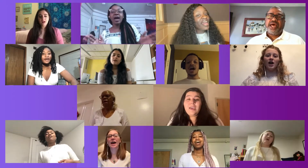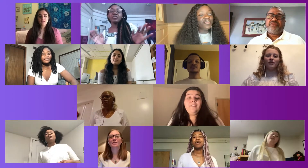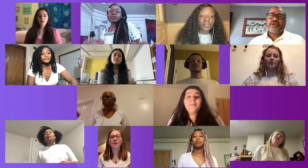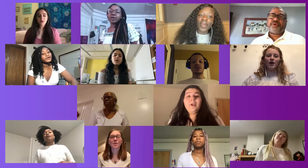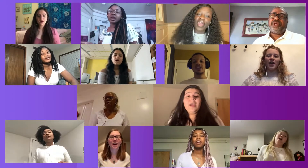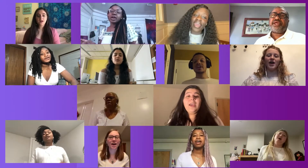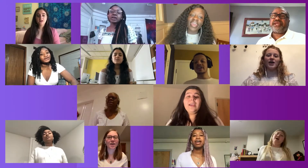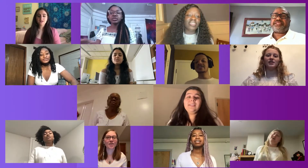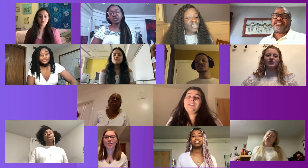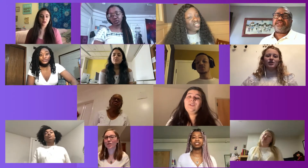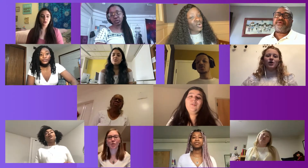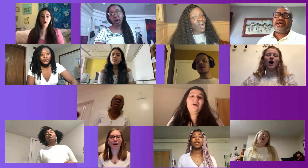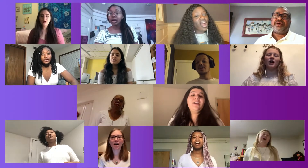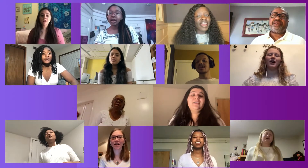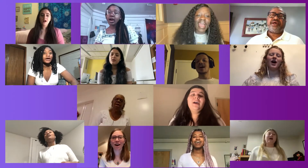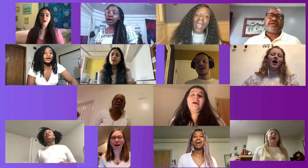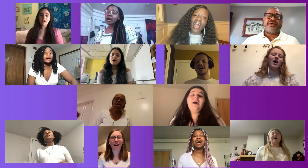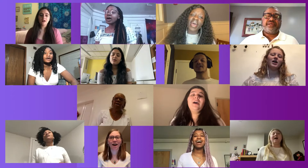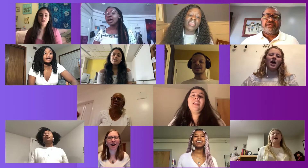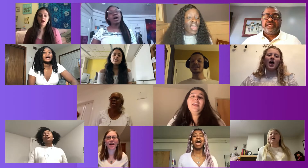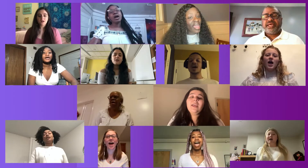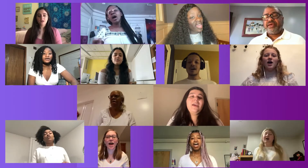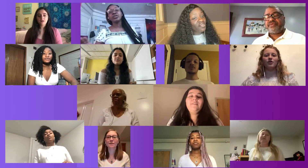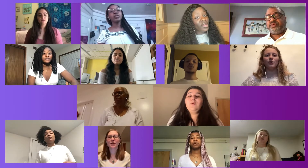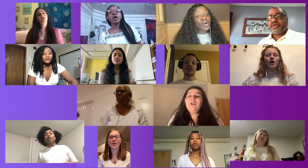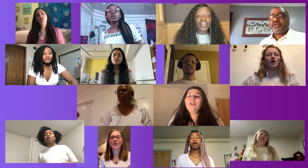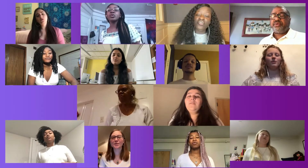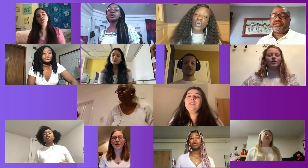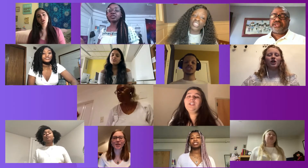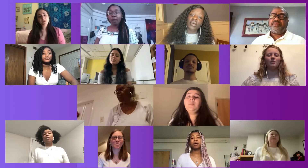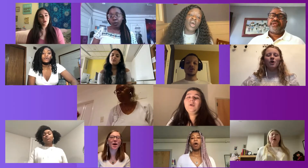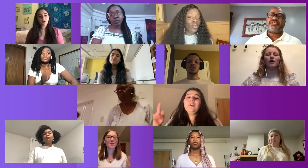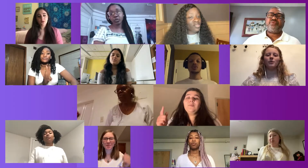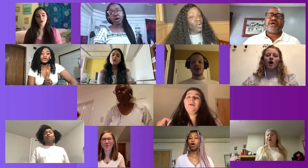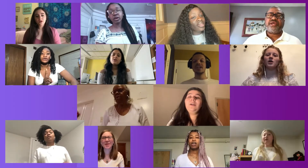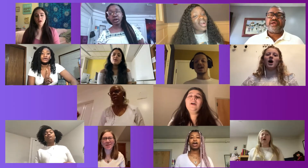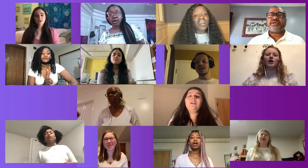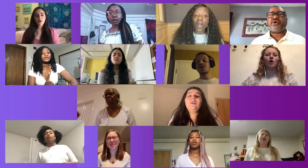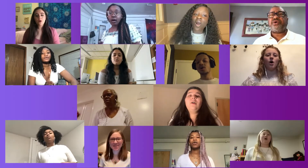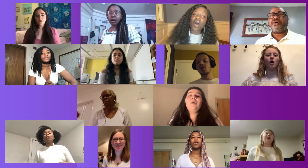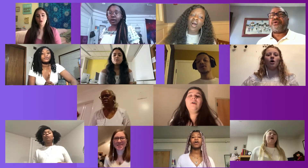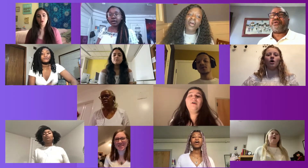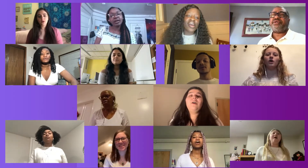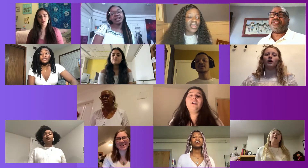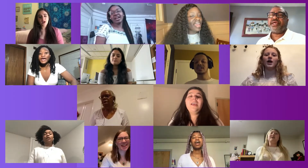Every praise is to our God Every word of worship with one accord